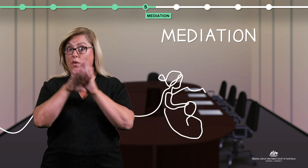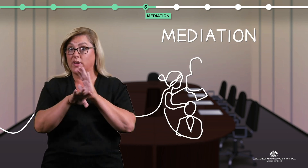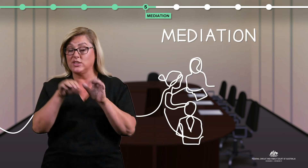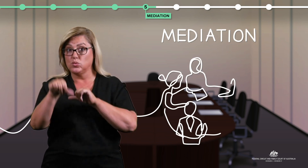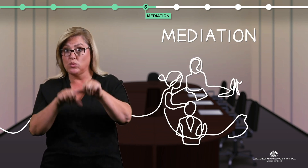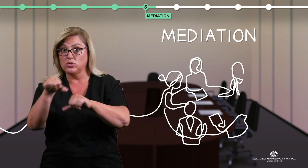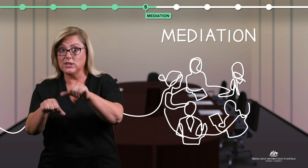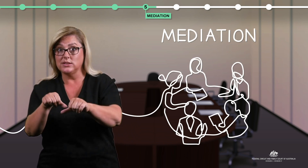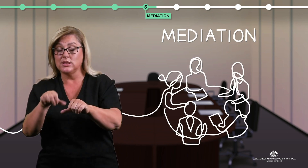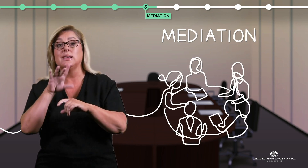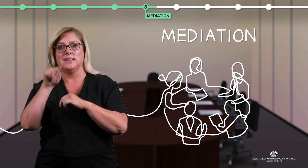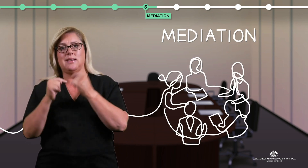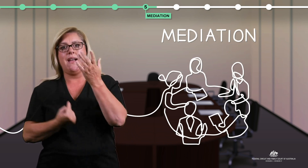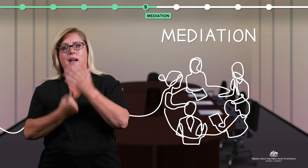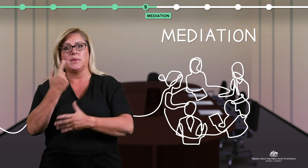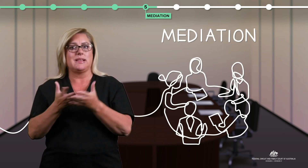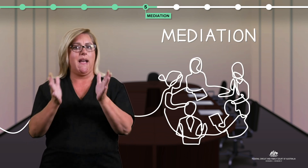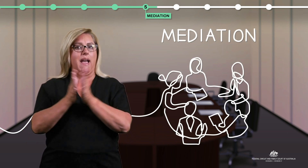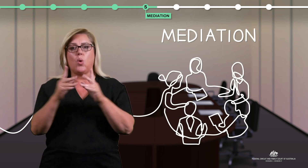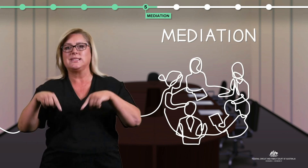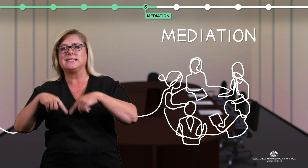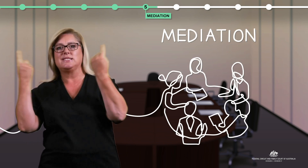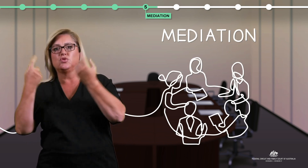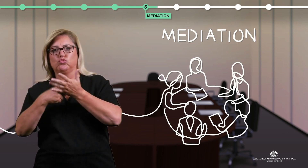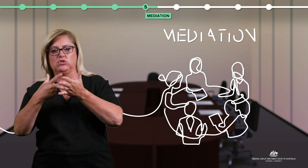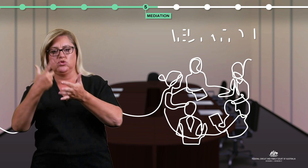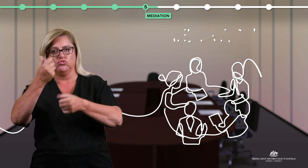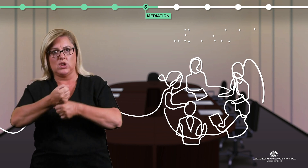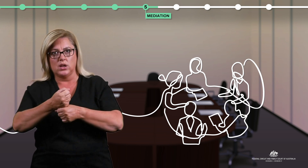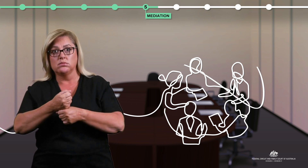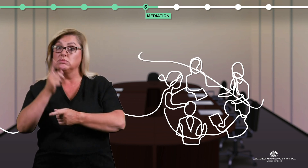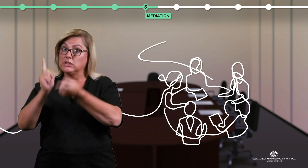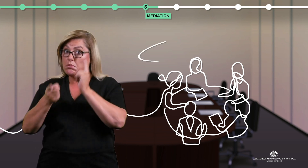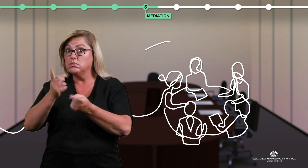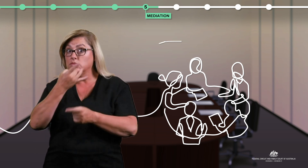This is a confidential process, and will be conducted by a different Registrar,